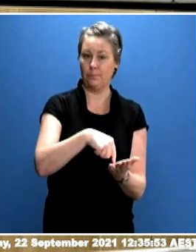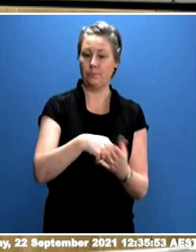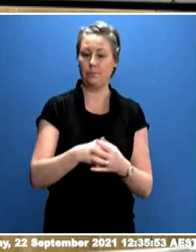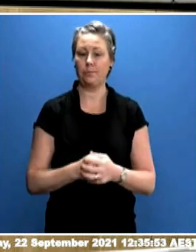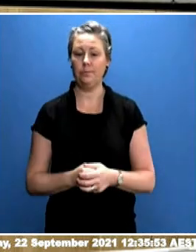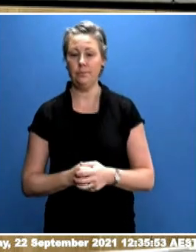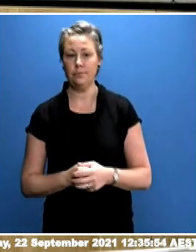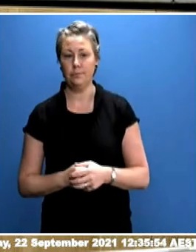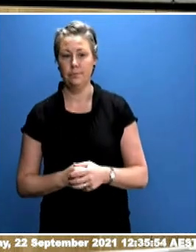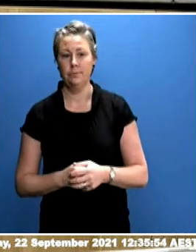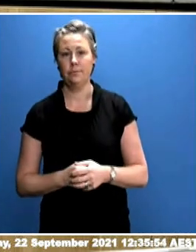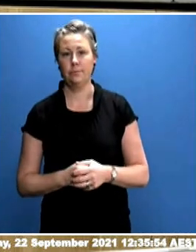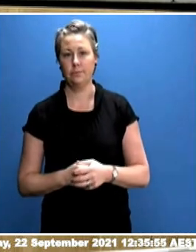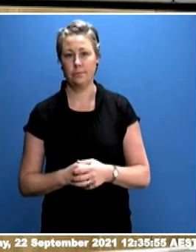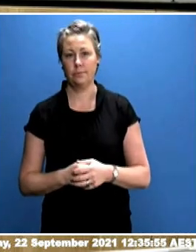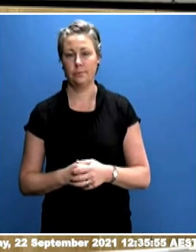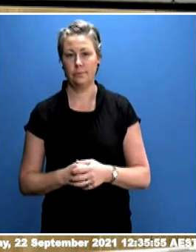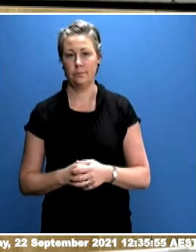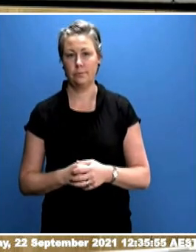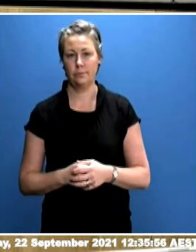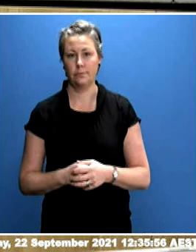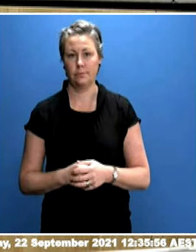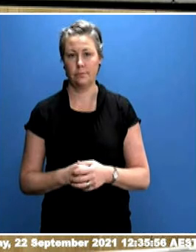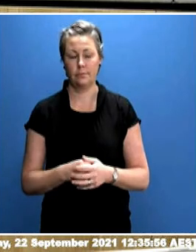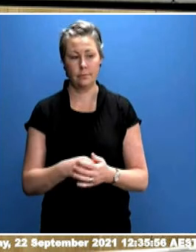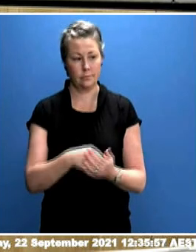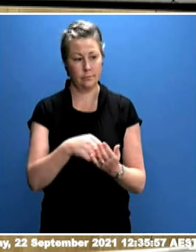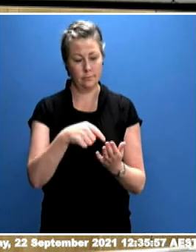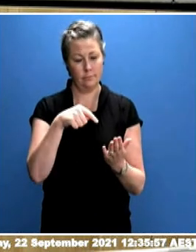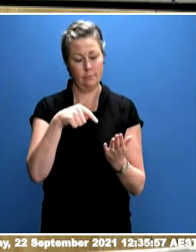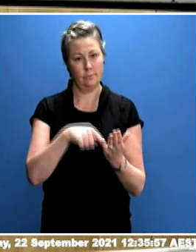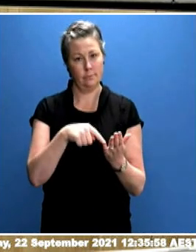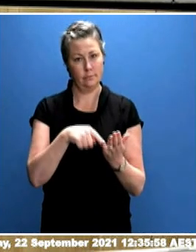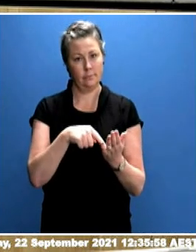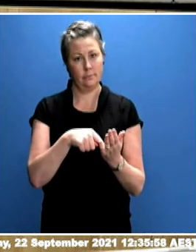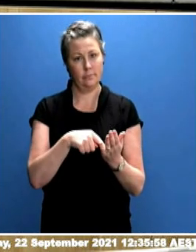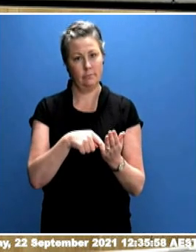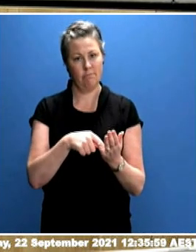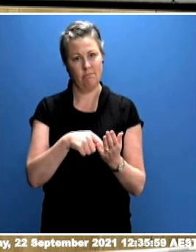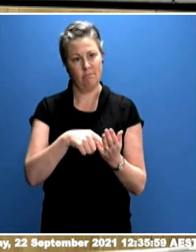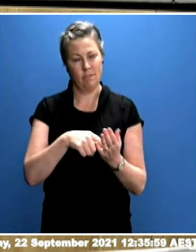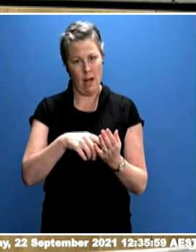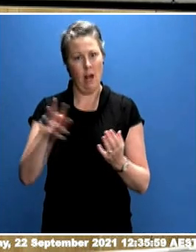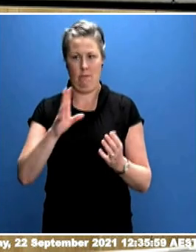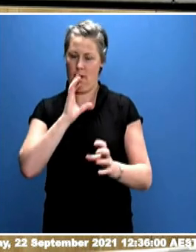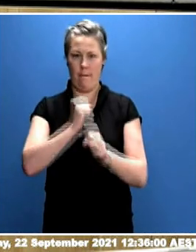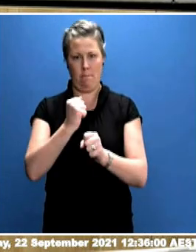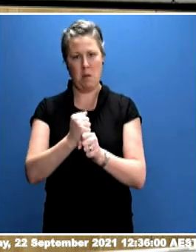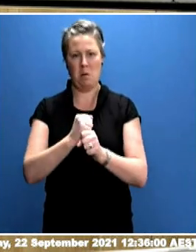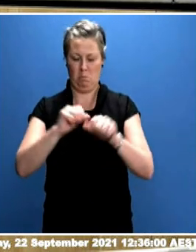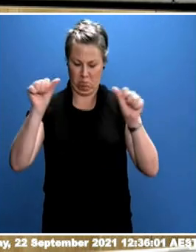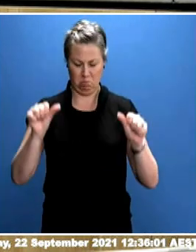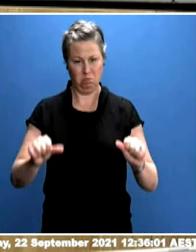And it has, in the content of this National Agreement, details around four